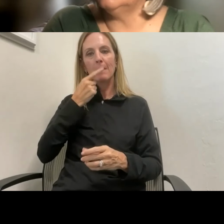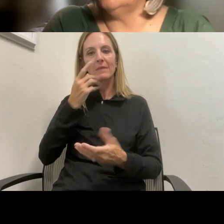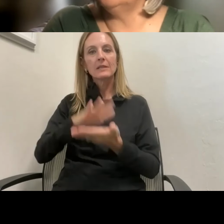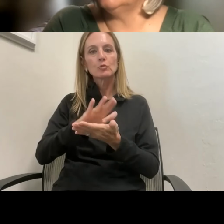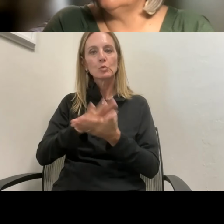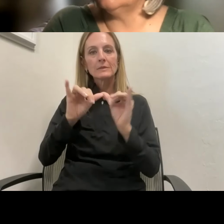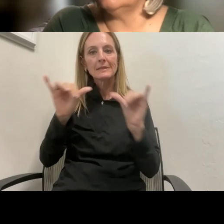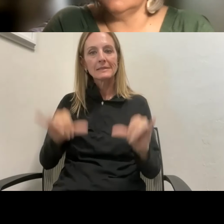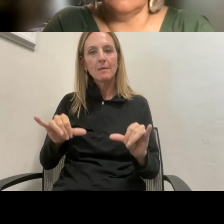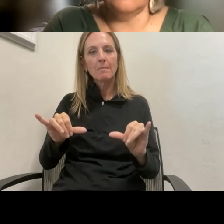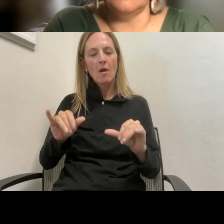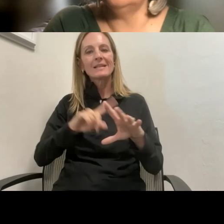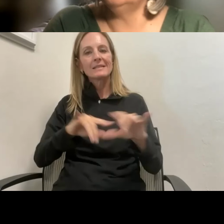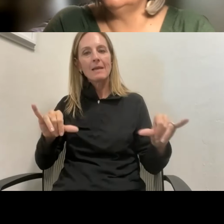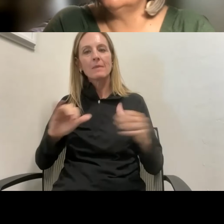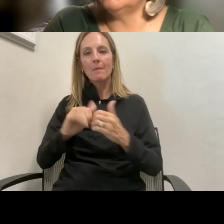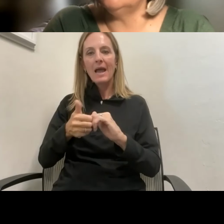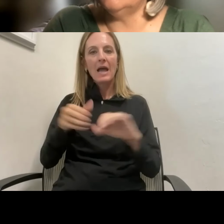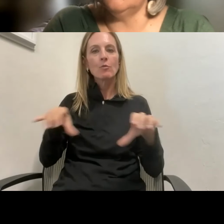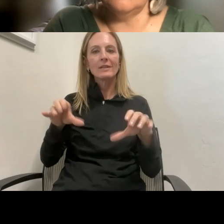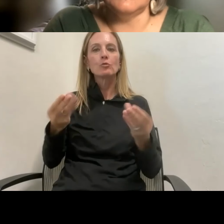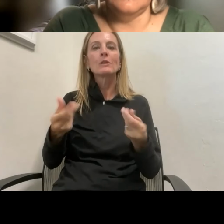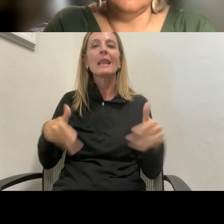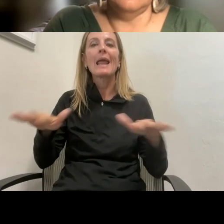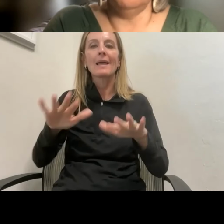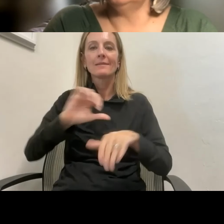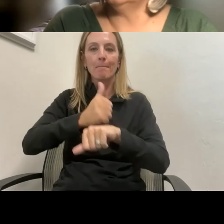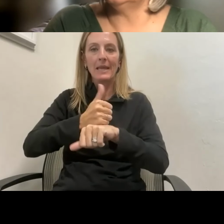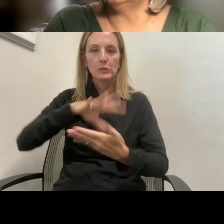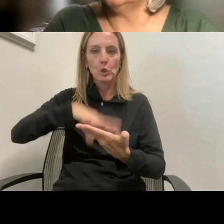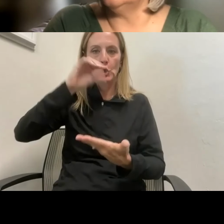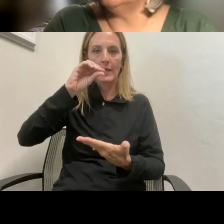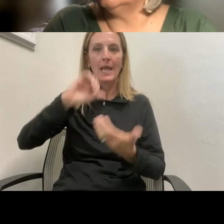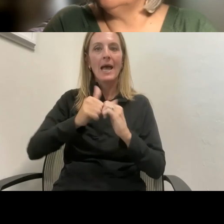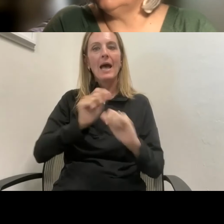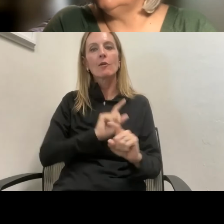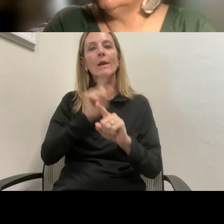how do we get out on the territory, who needs to be involved, what does sustainability mean in